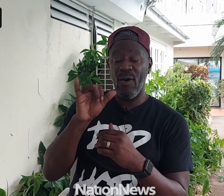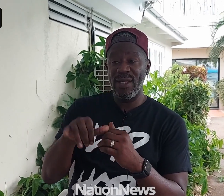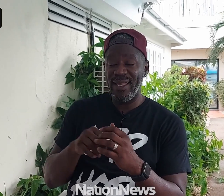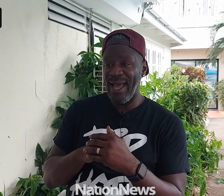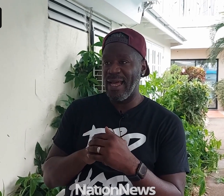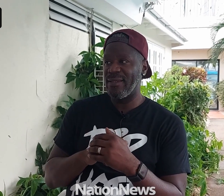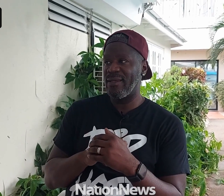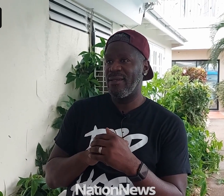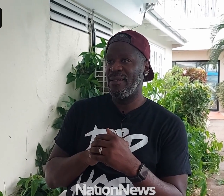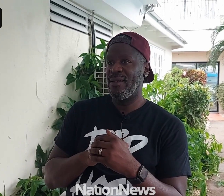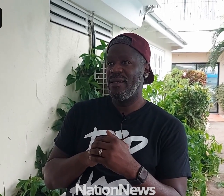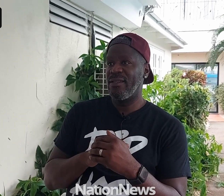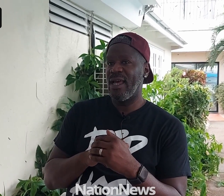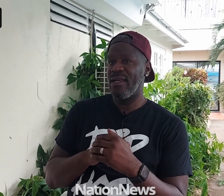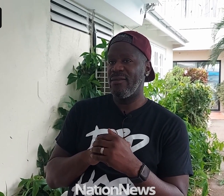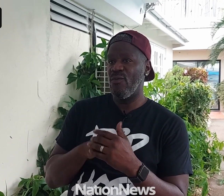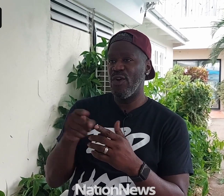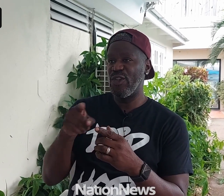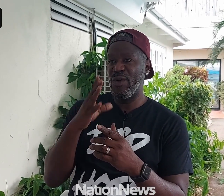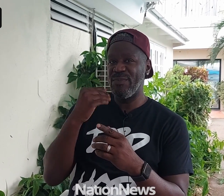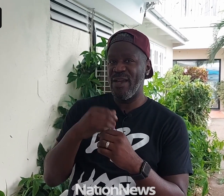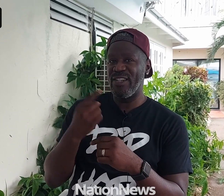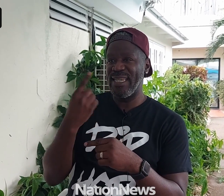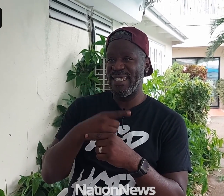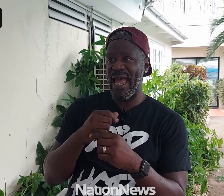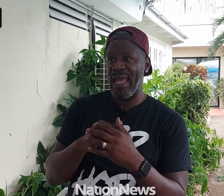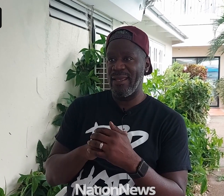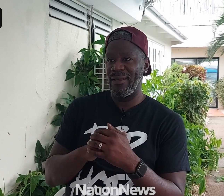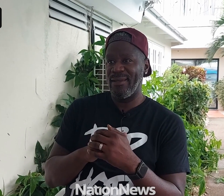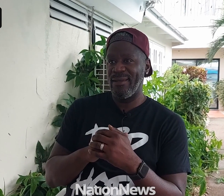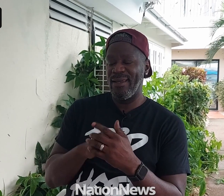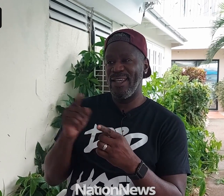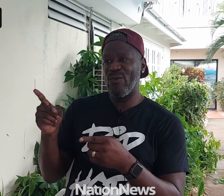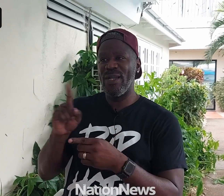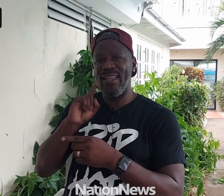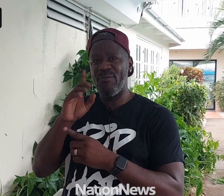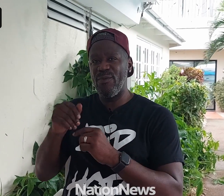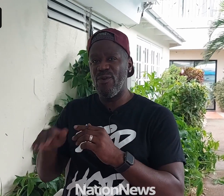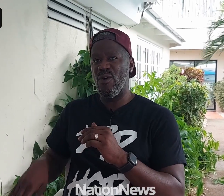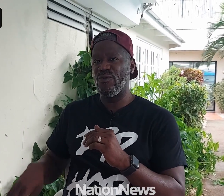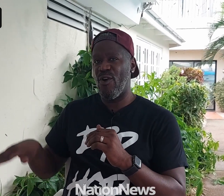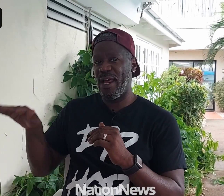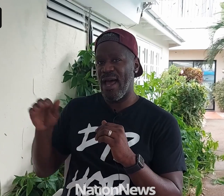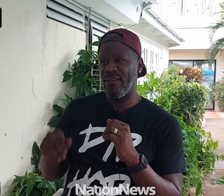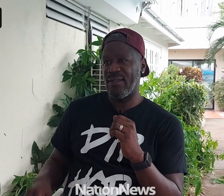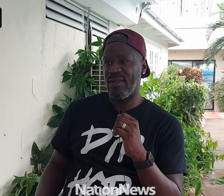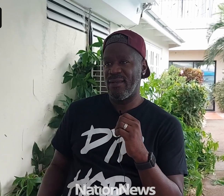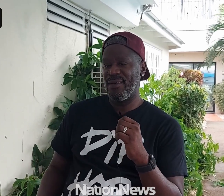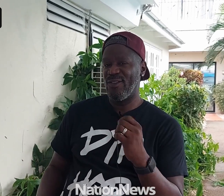only that is that what you experience in a day is where de people go through all their lives